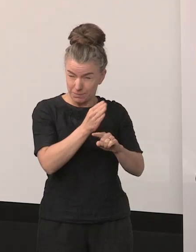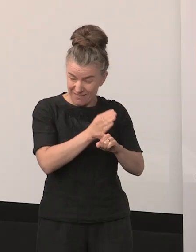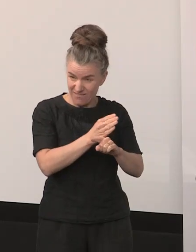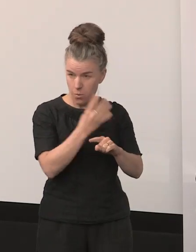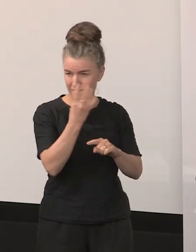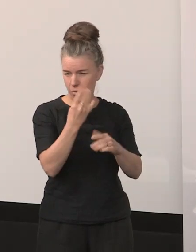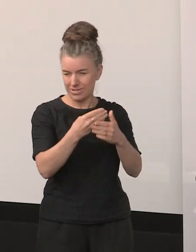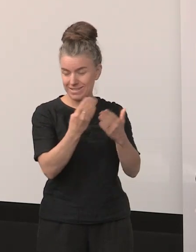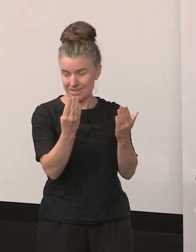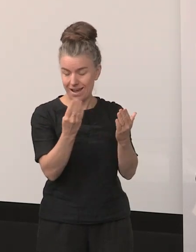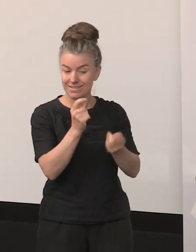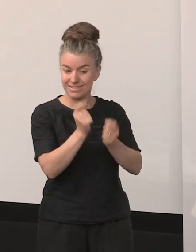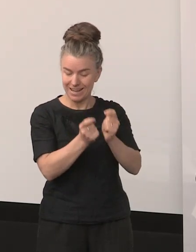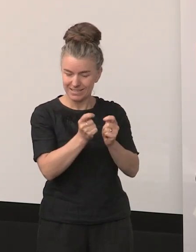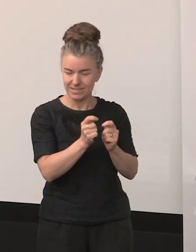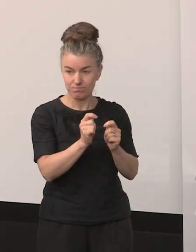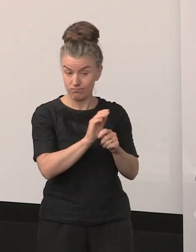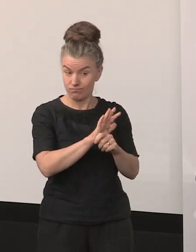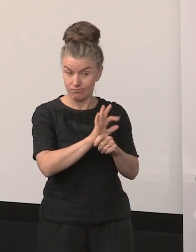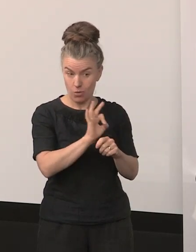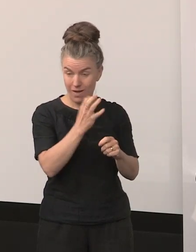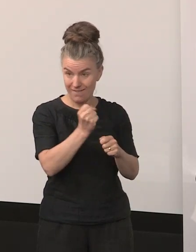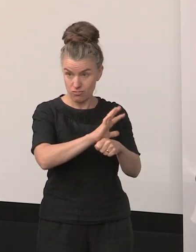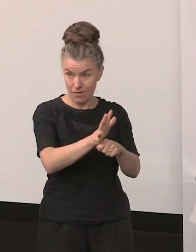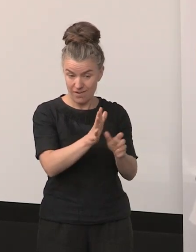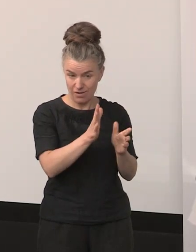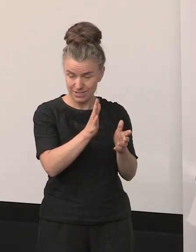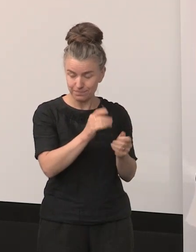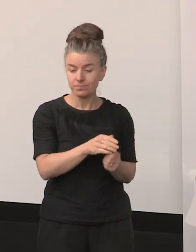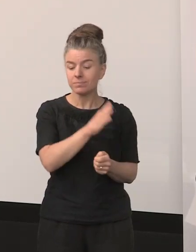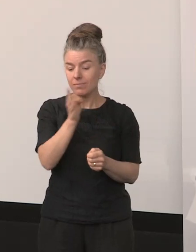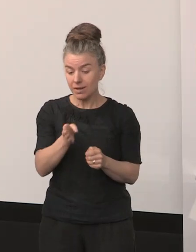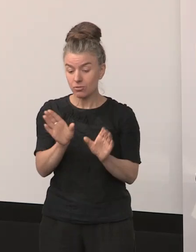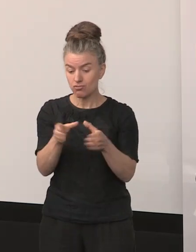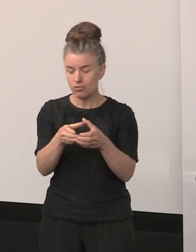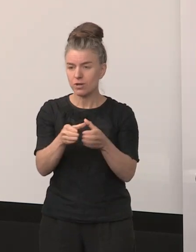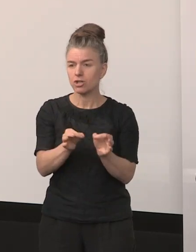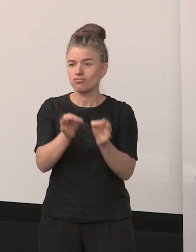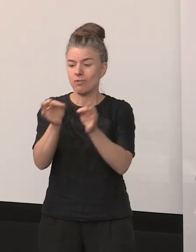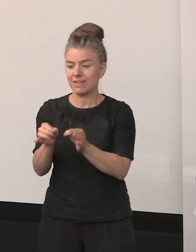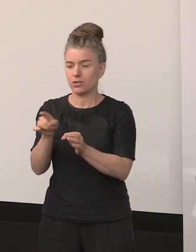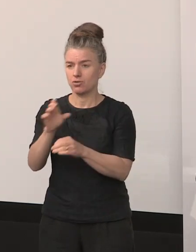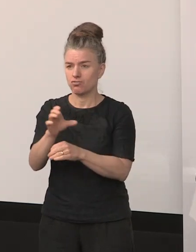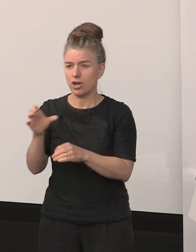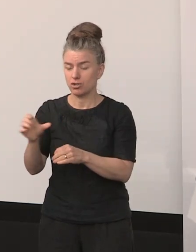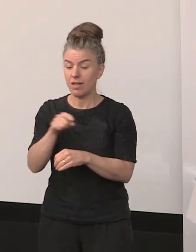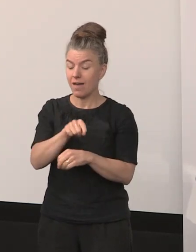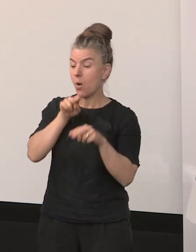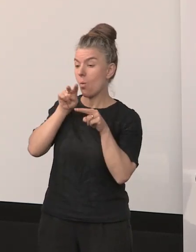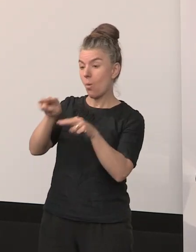negative before they were allowed out. Sorry, just shy of their end of their isolation period. The other